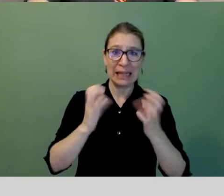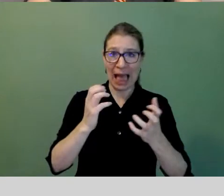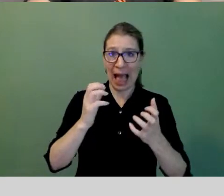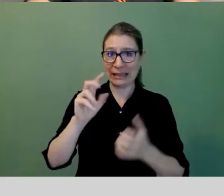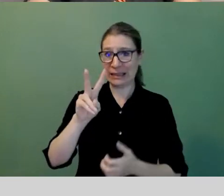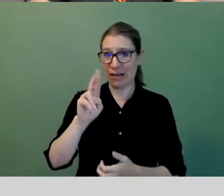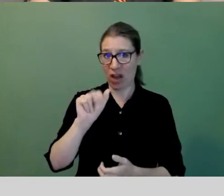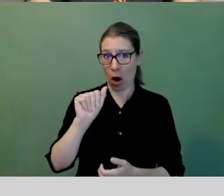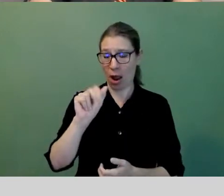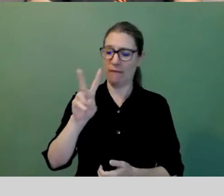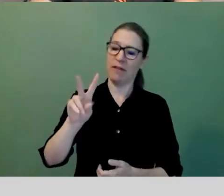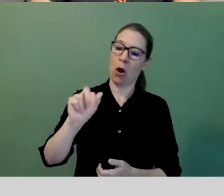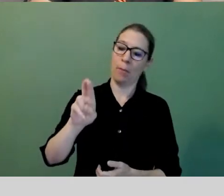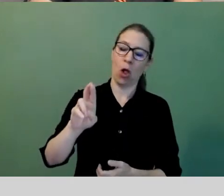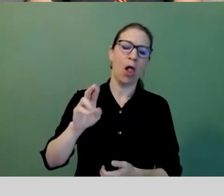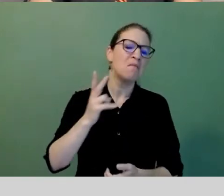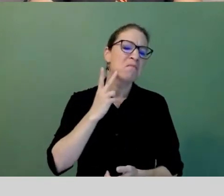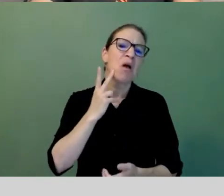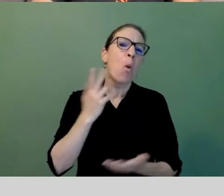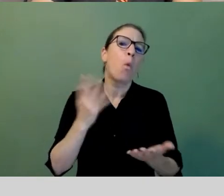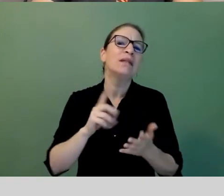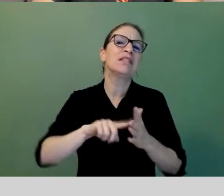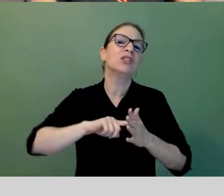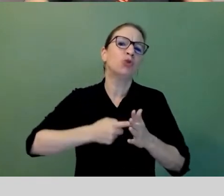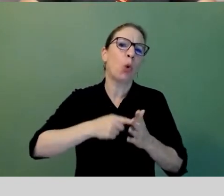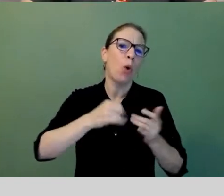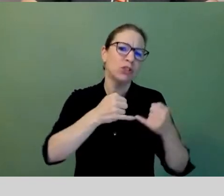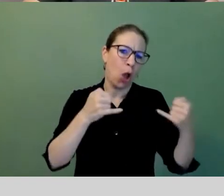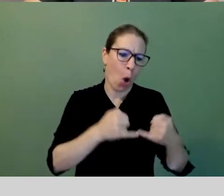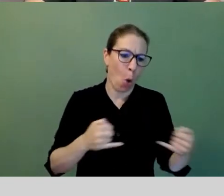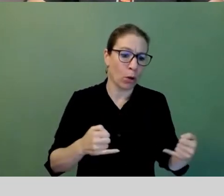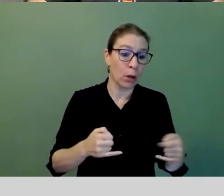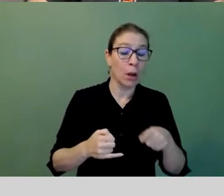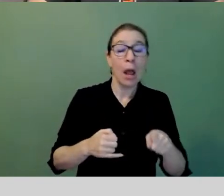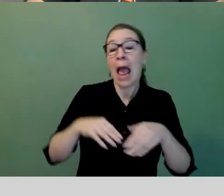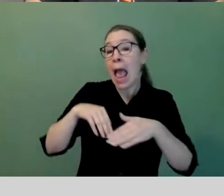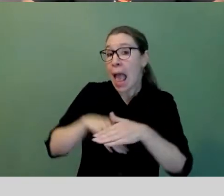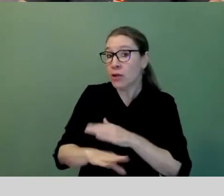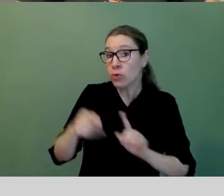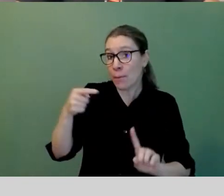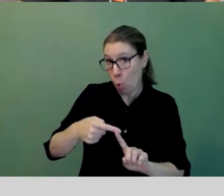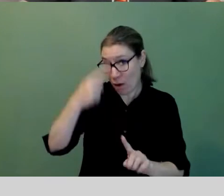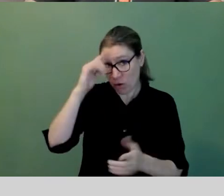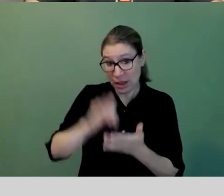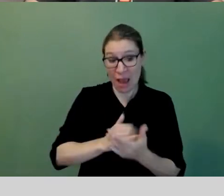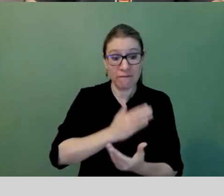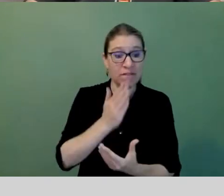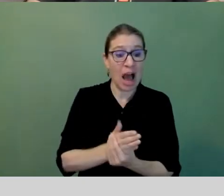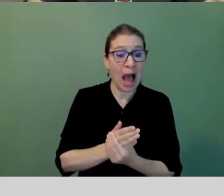Let's see what does the source code contain? So the entry point for this file is main.